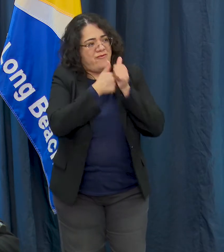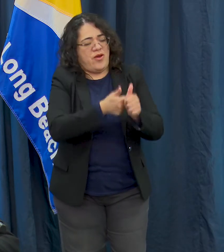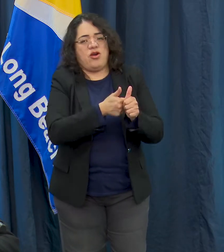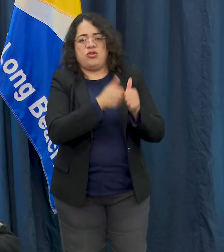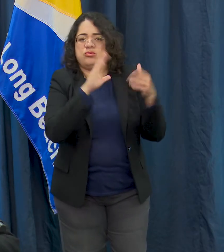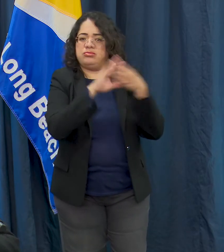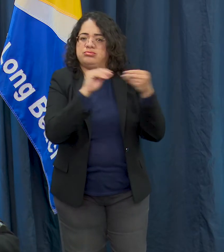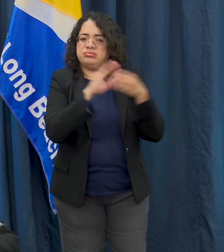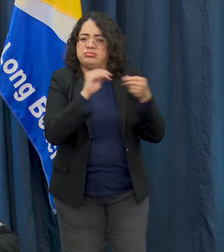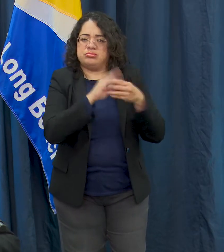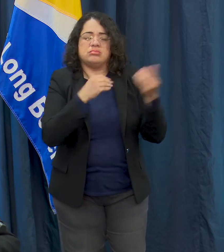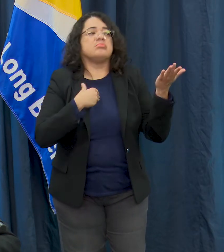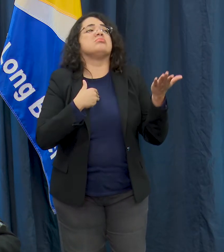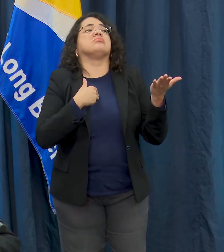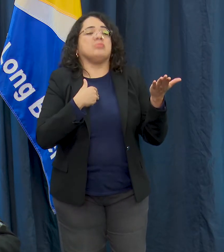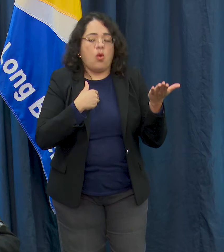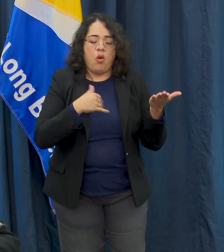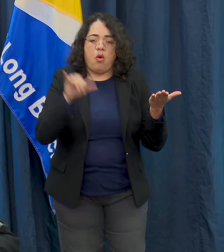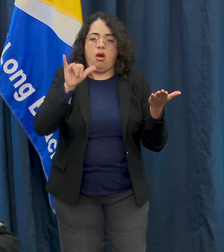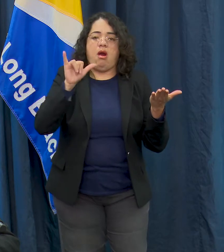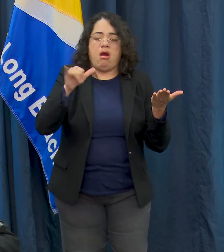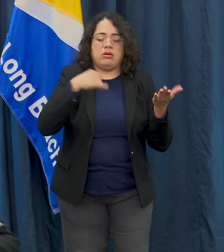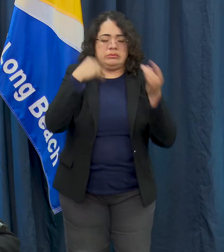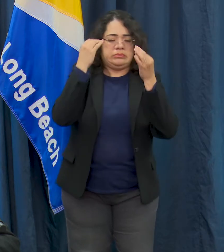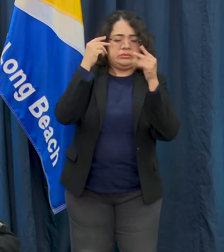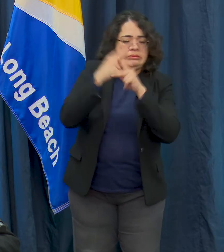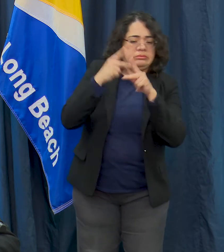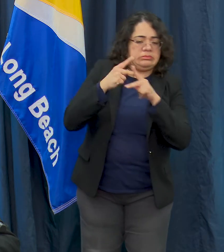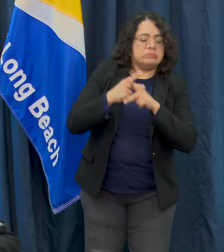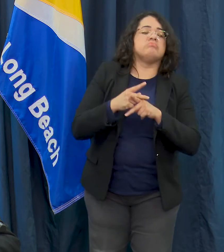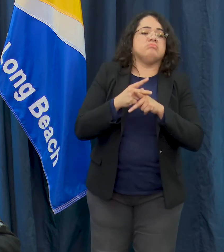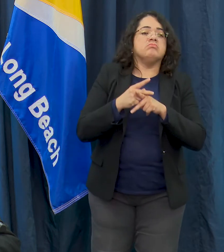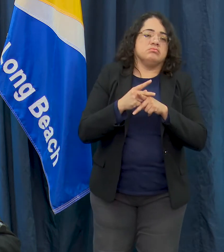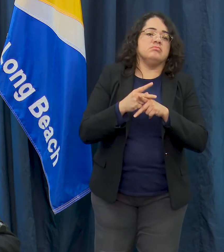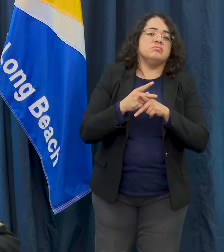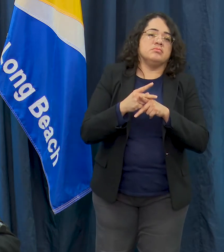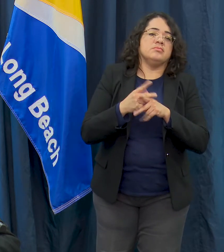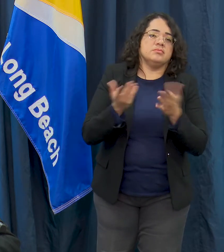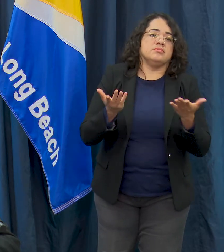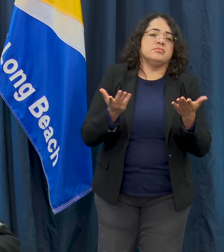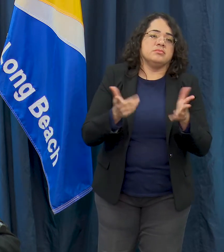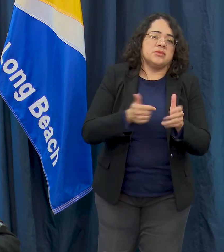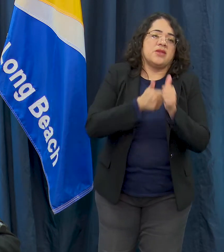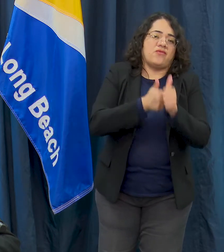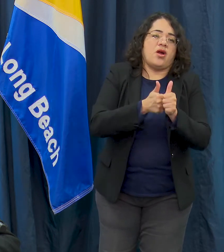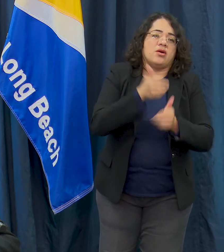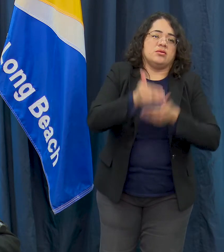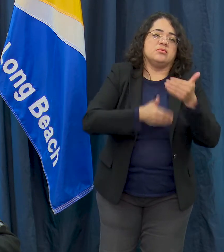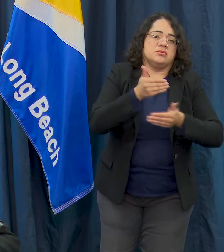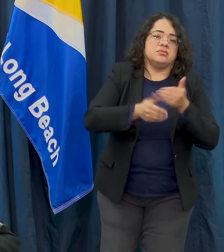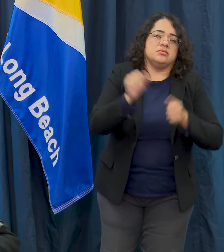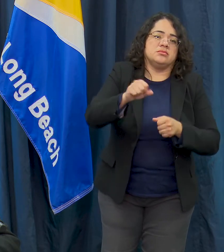think are safe to do so today. I have heard from some folks say well we don't